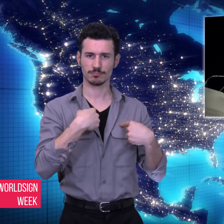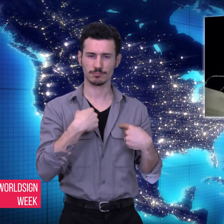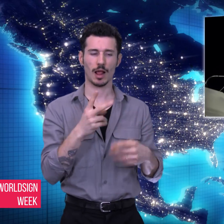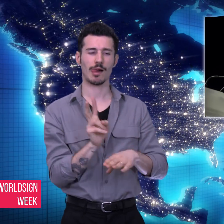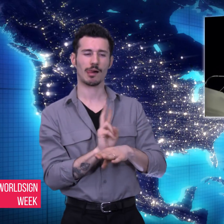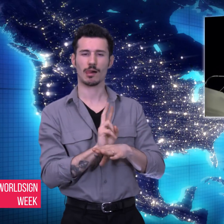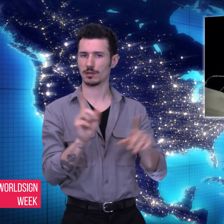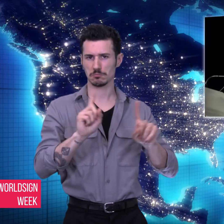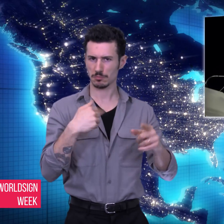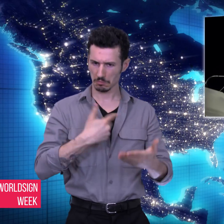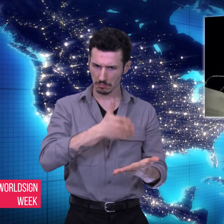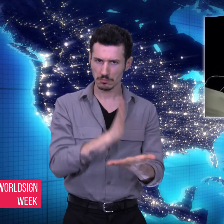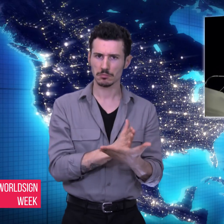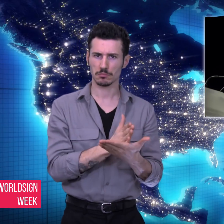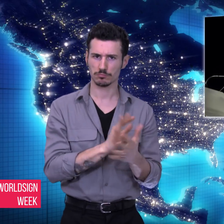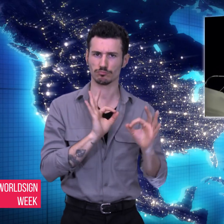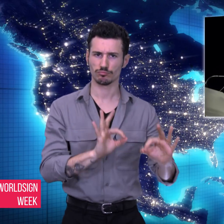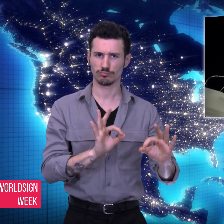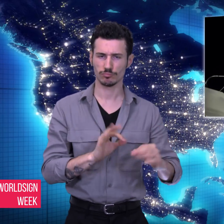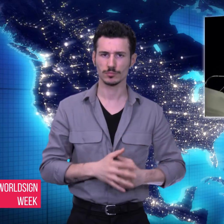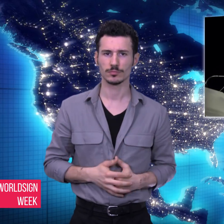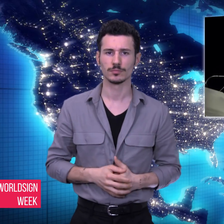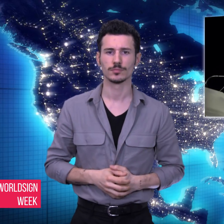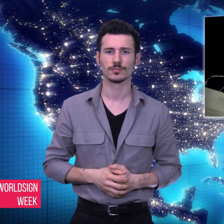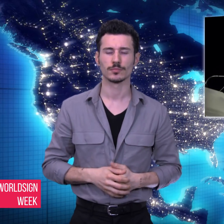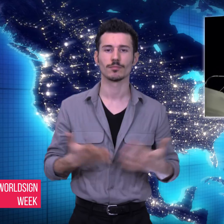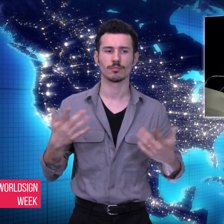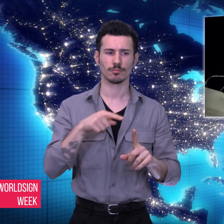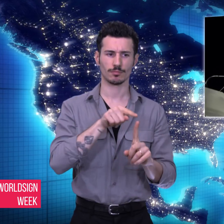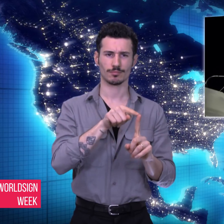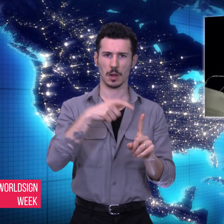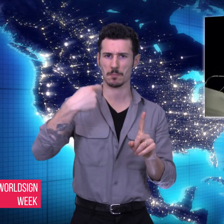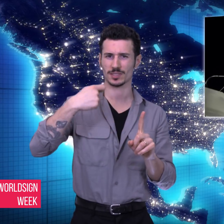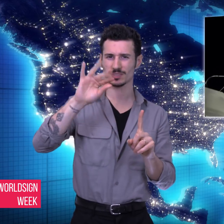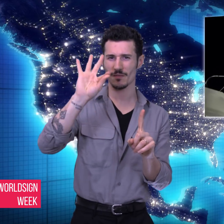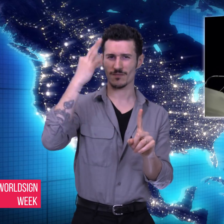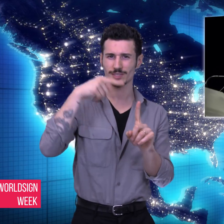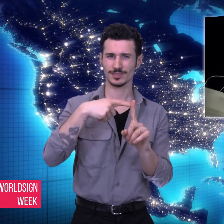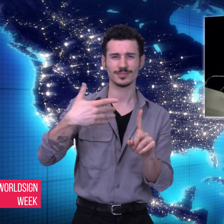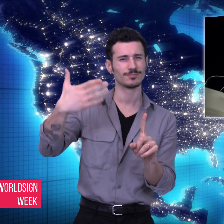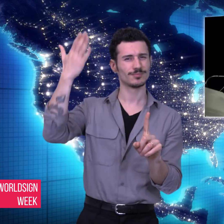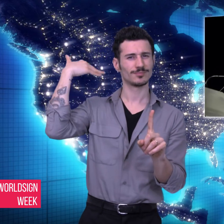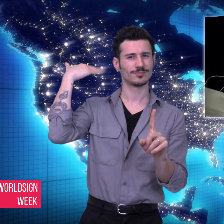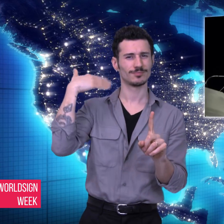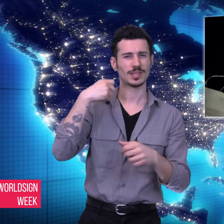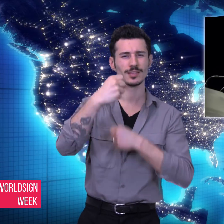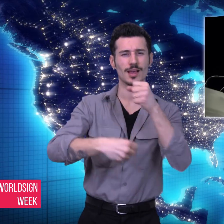He played a key role in ordering airstrikes